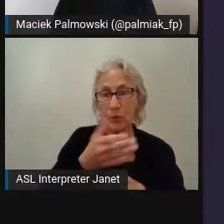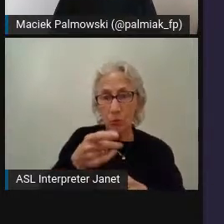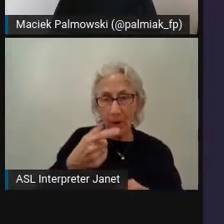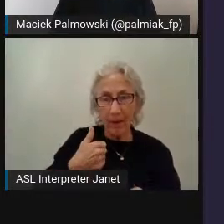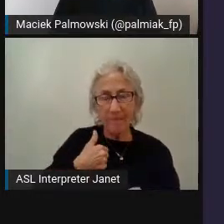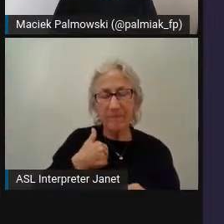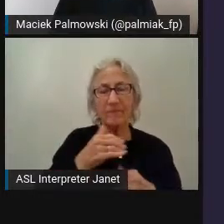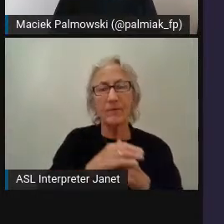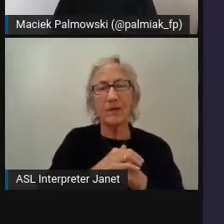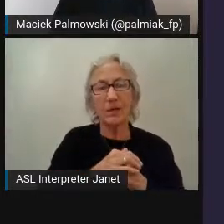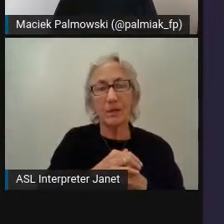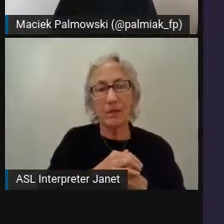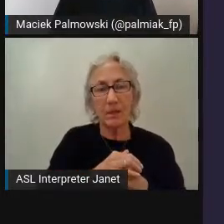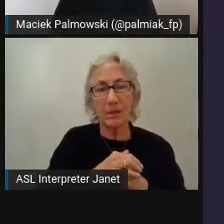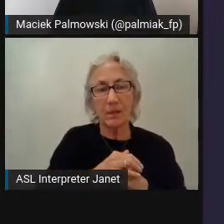to just push whatever you have.